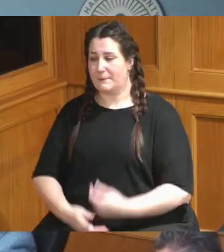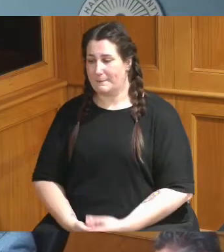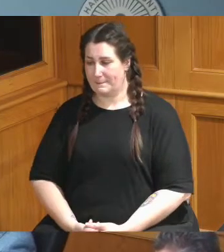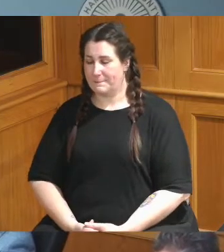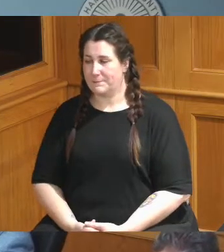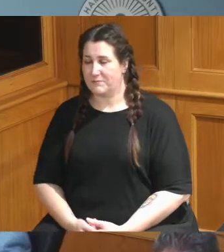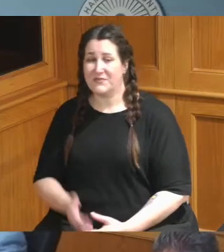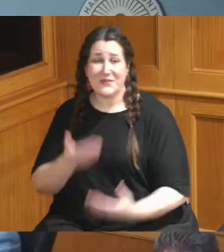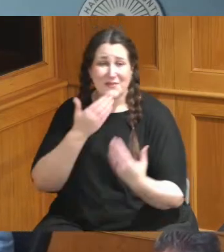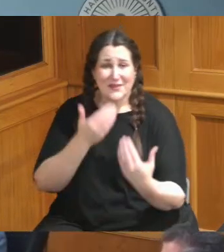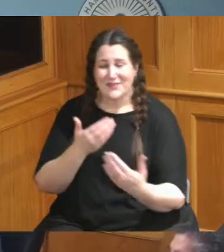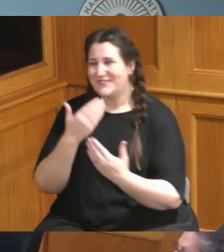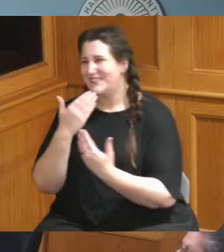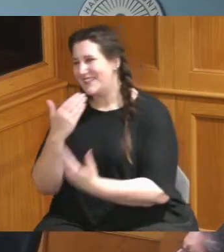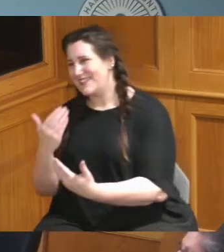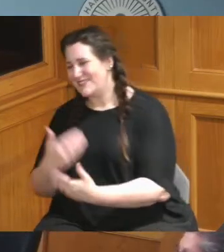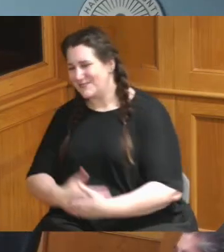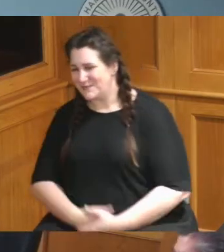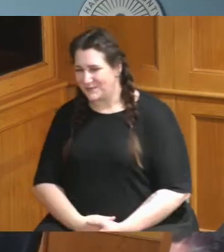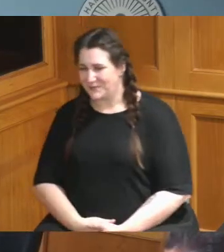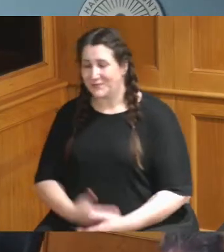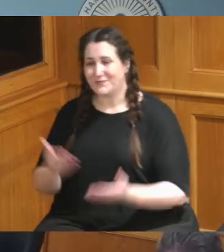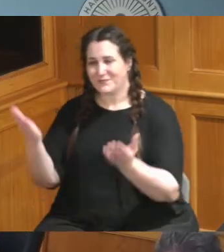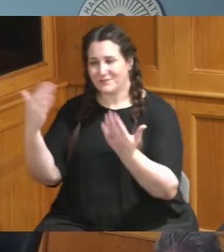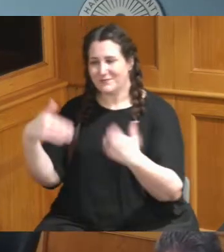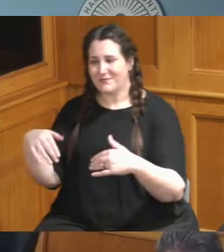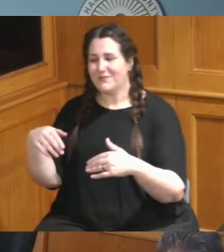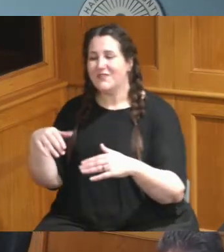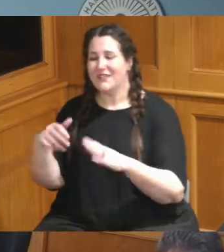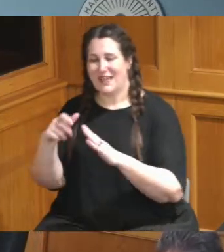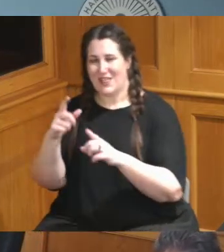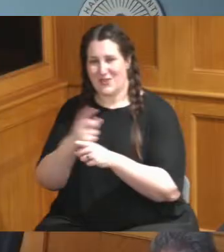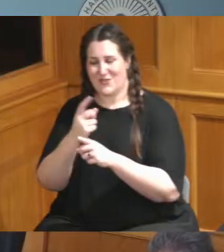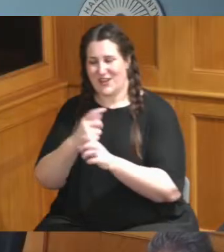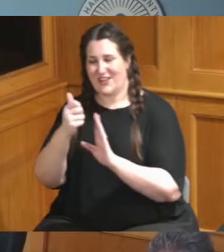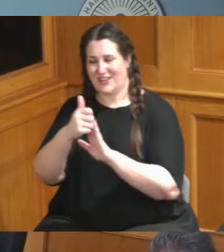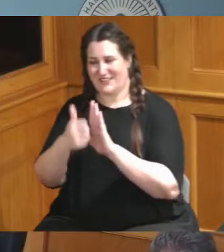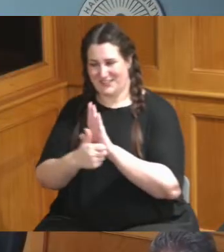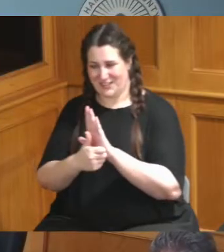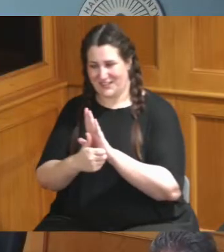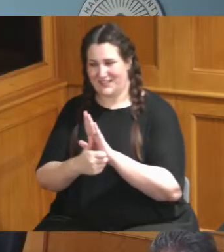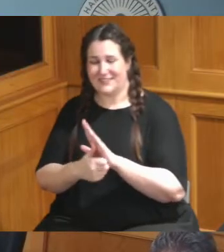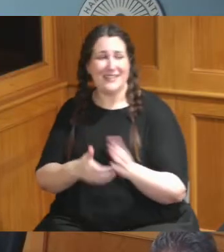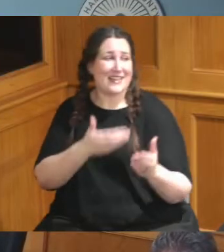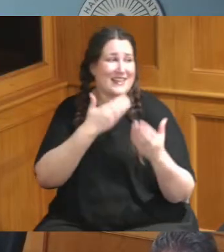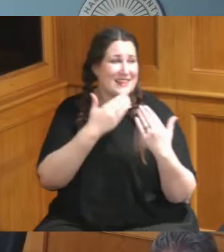Thank you. Thank you. We'll move on to our consent agenda items. Thank you, Commissioners. I'll walk